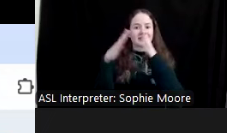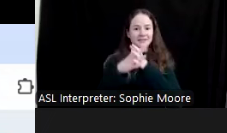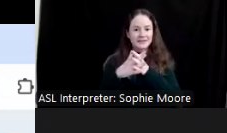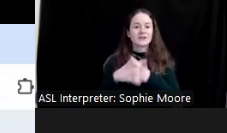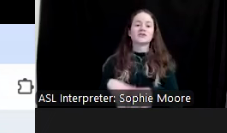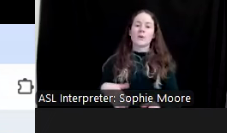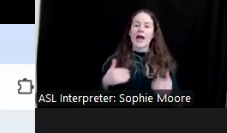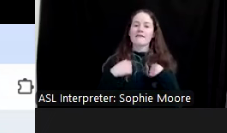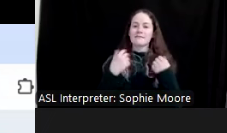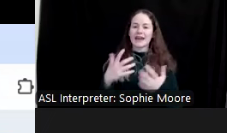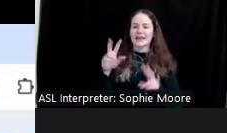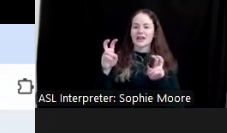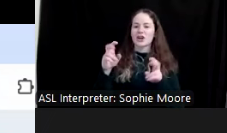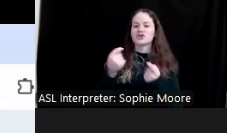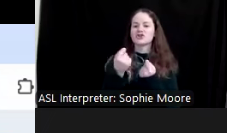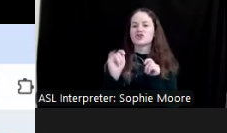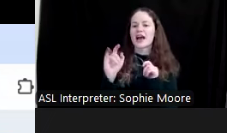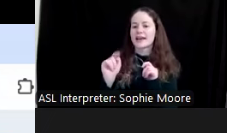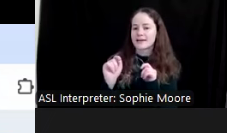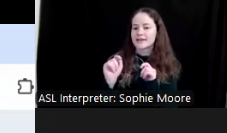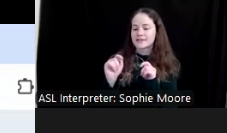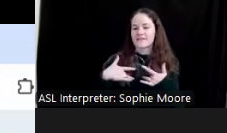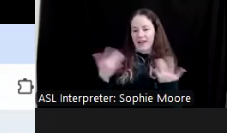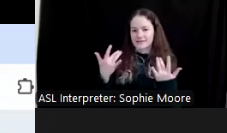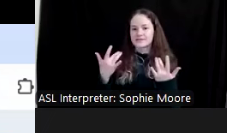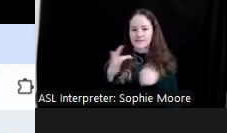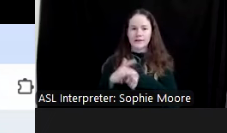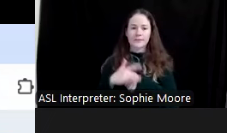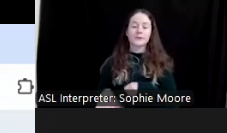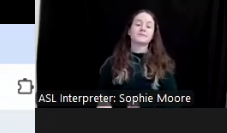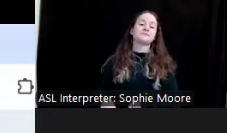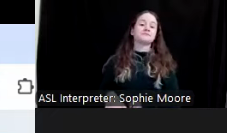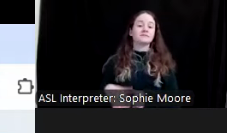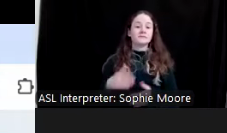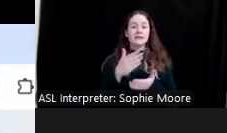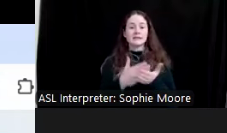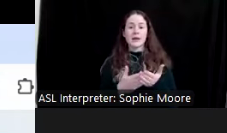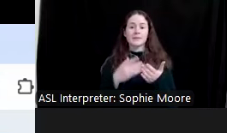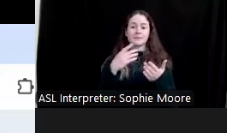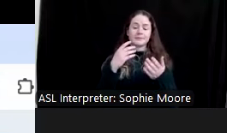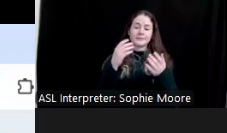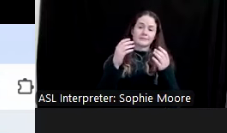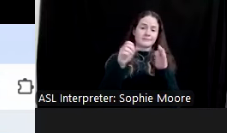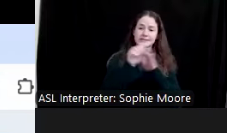there's some statewide resources some for funding um and then there's some videos on a